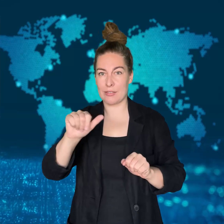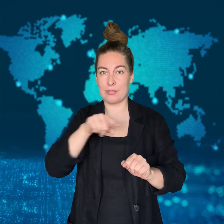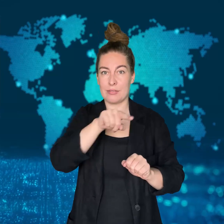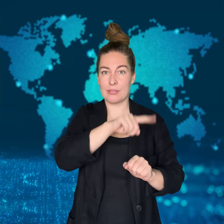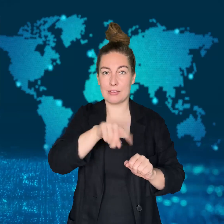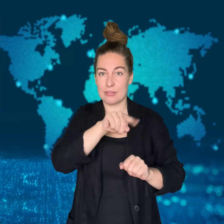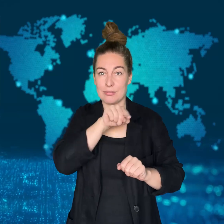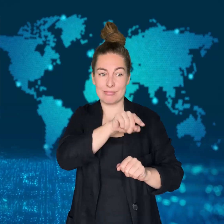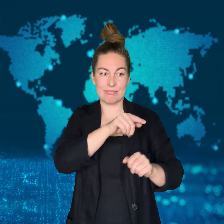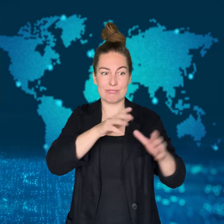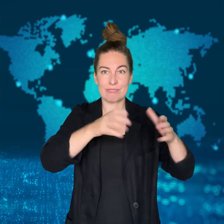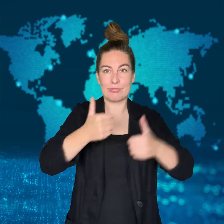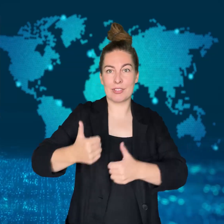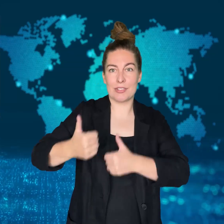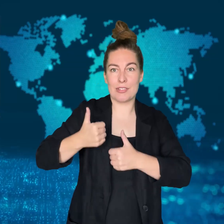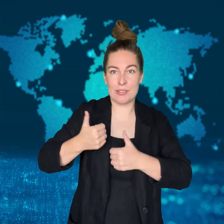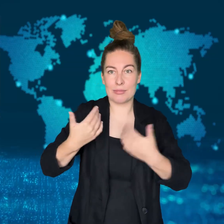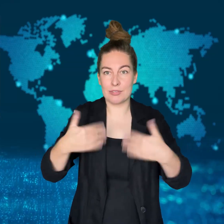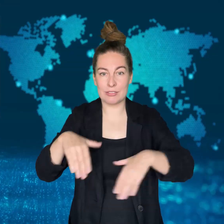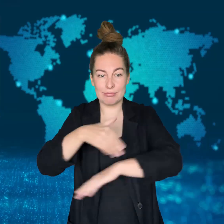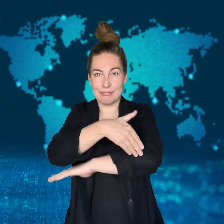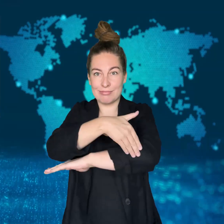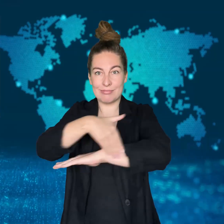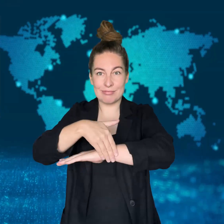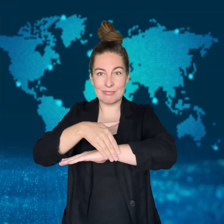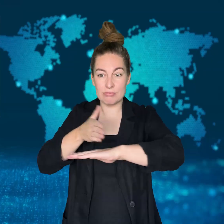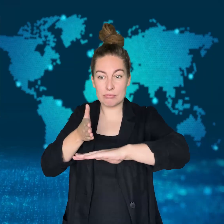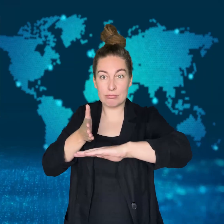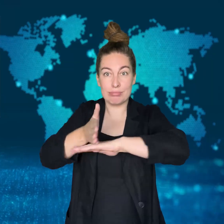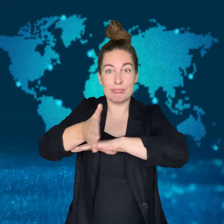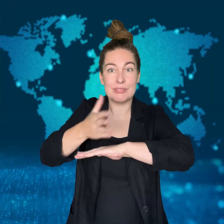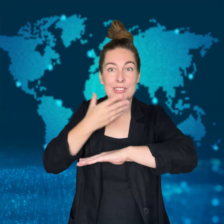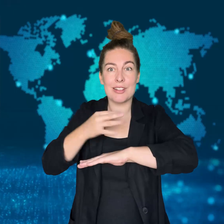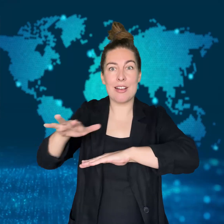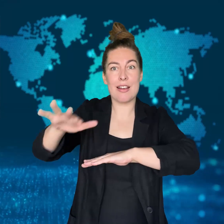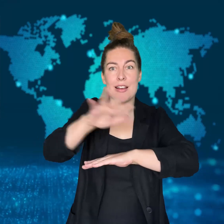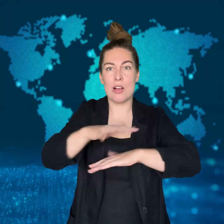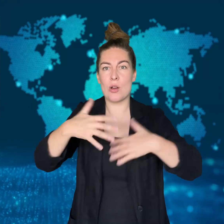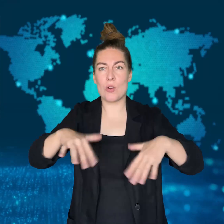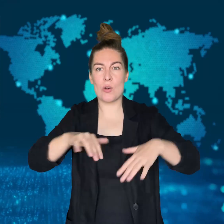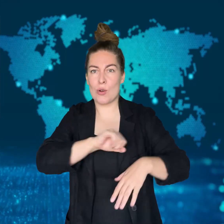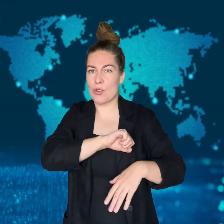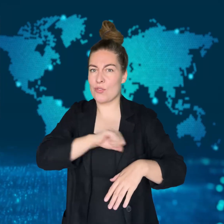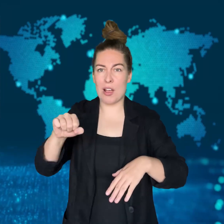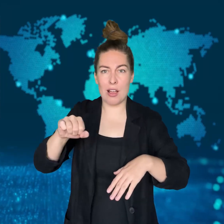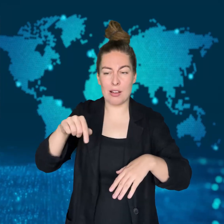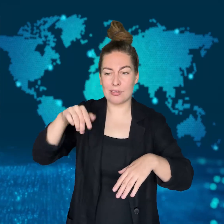The group claims they fired at least 5,000 rockets in the attack.